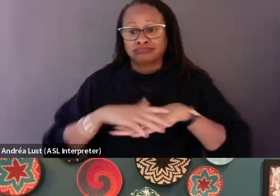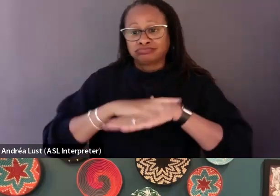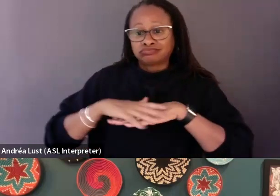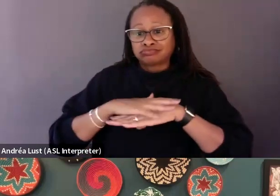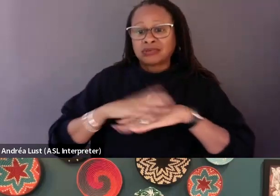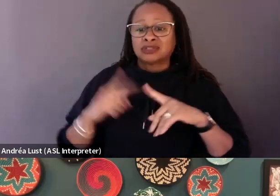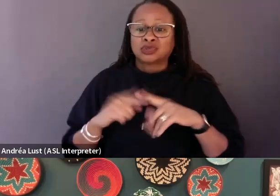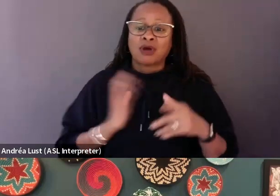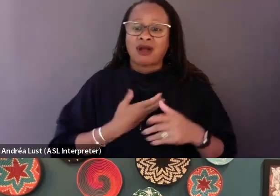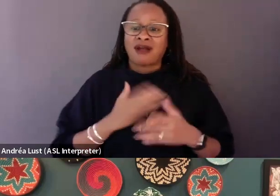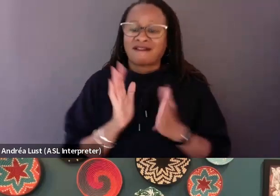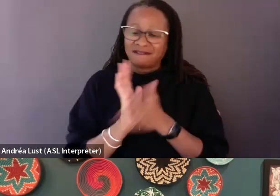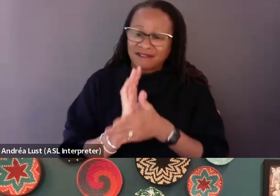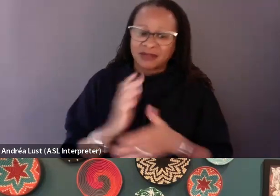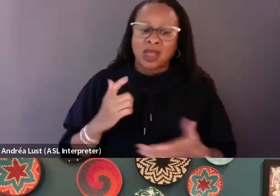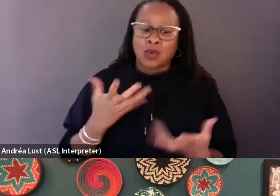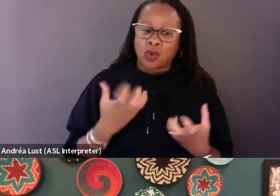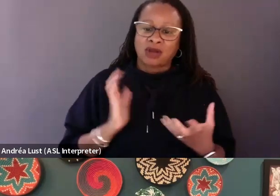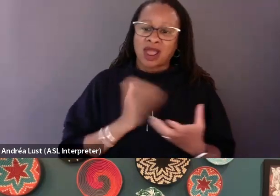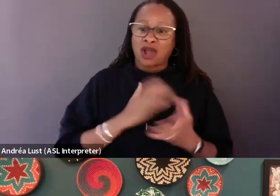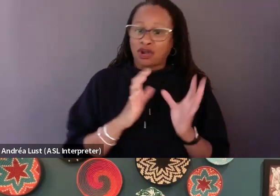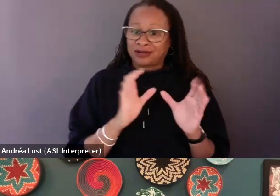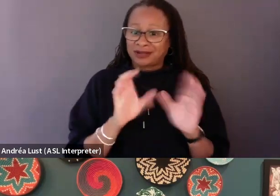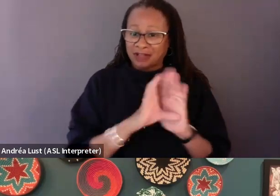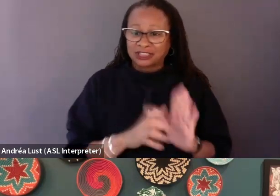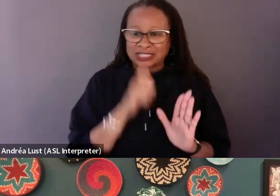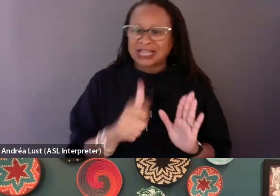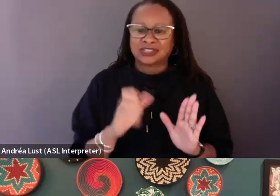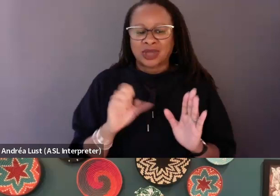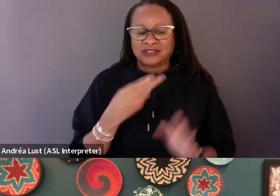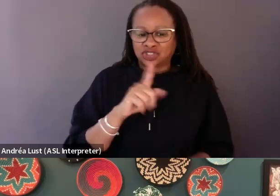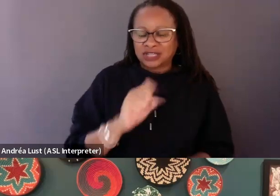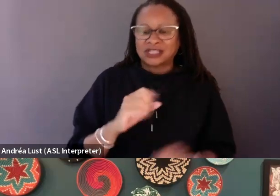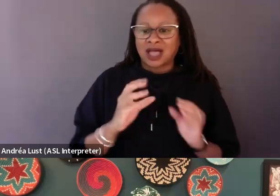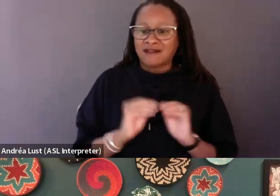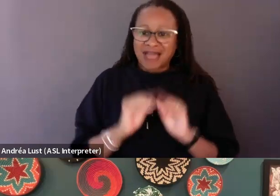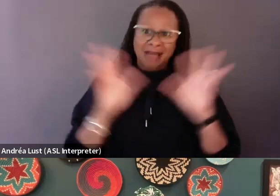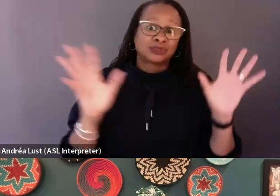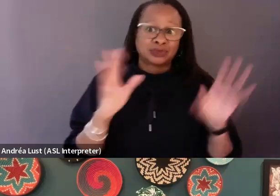We want, you know, our characters to not have those shades of absolute black and absolute white,